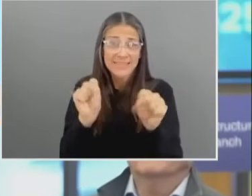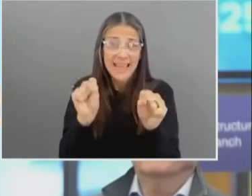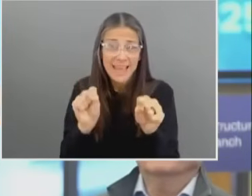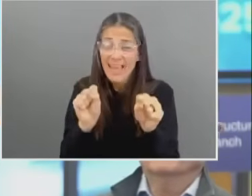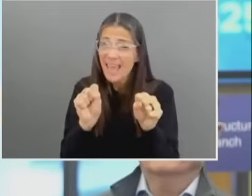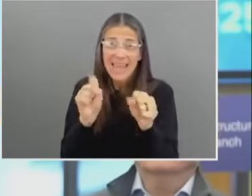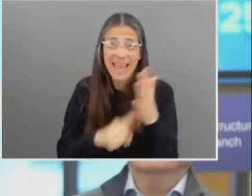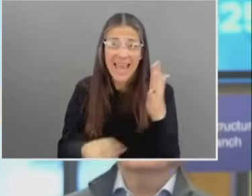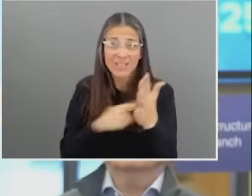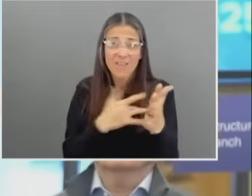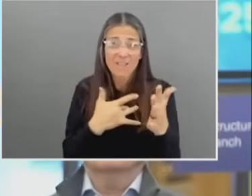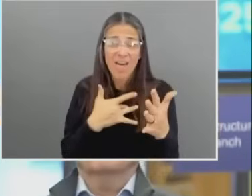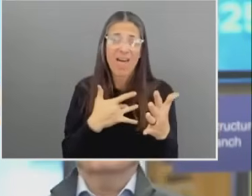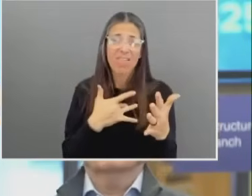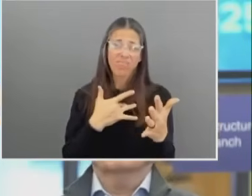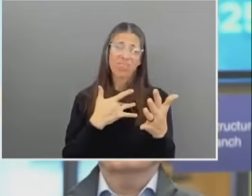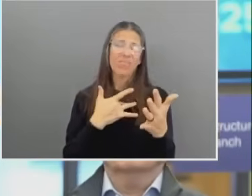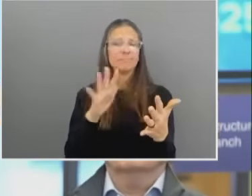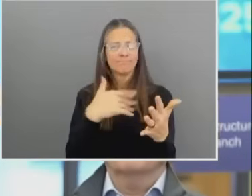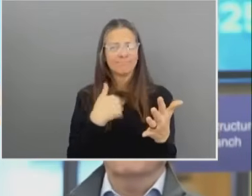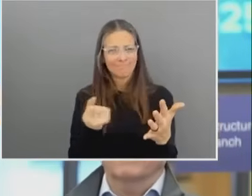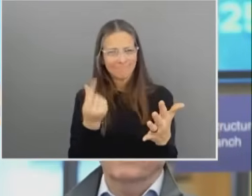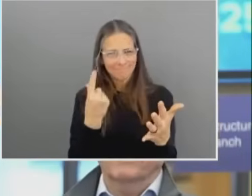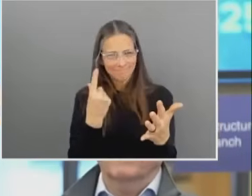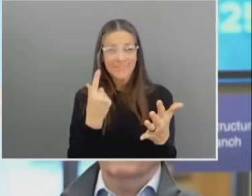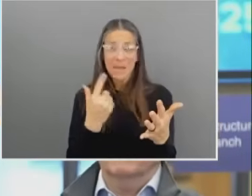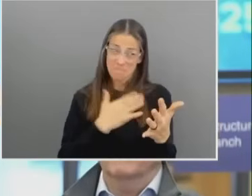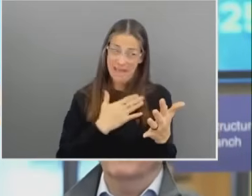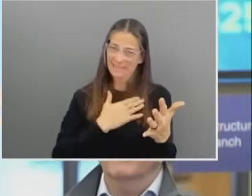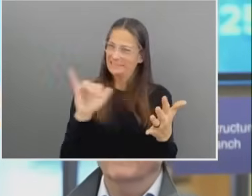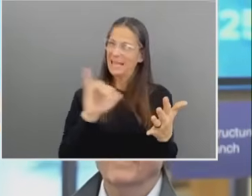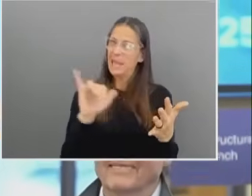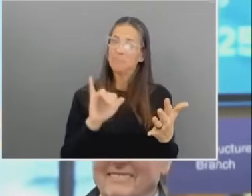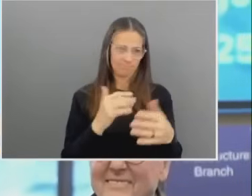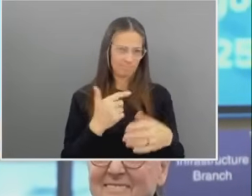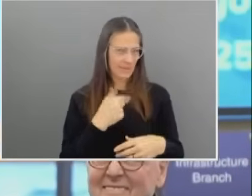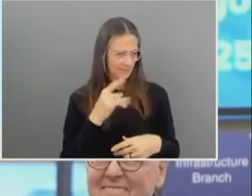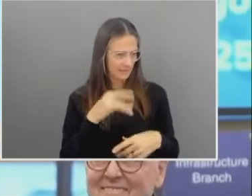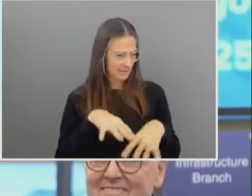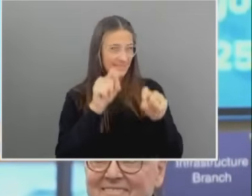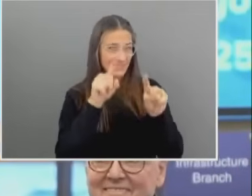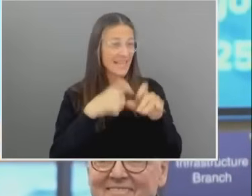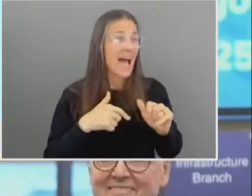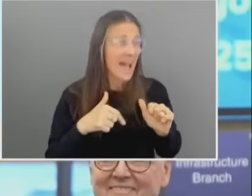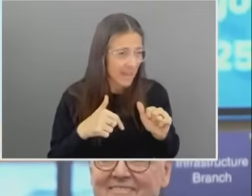LICENSING OFFICES. I FEEL YOUR PAIN. WHEN I TURNED 16 IN THE MID 90S, WE HAD A MASSIVE ICE STORM.